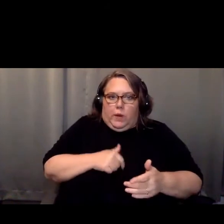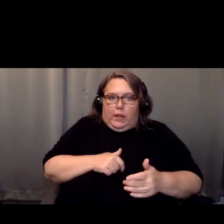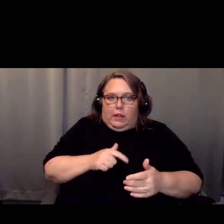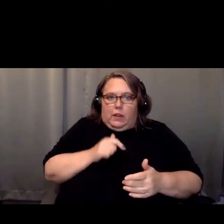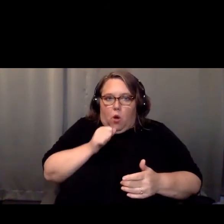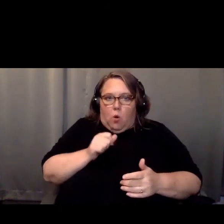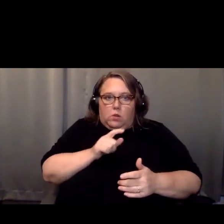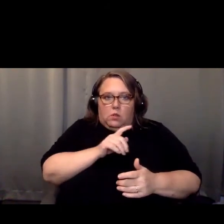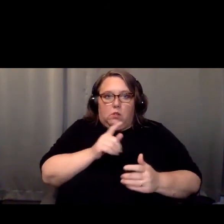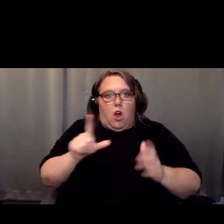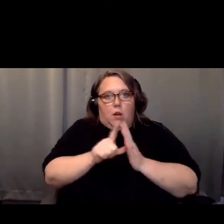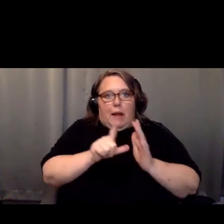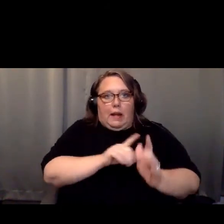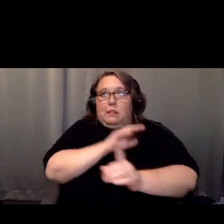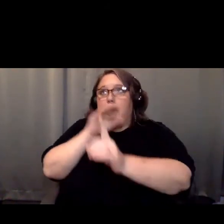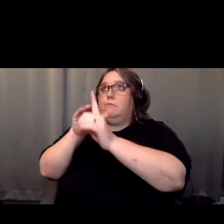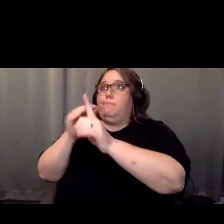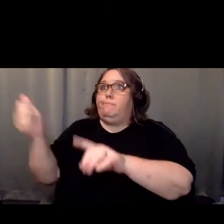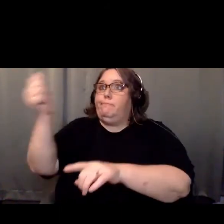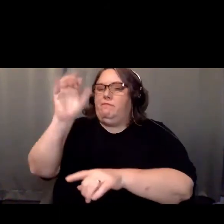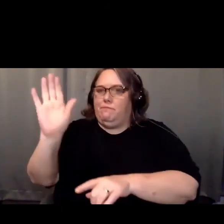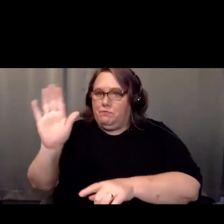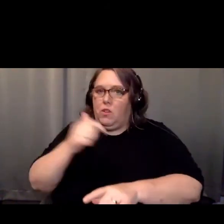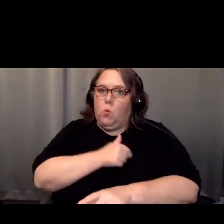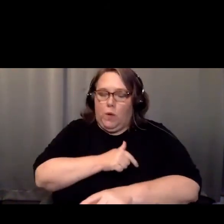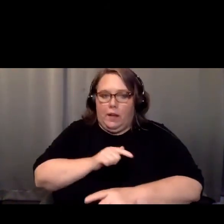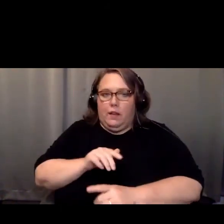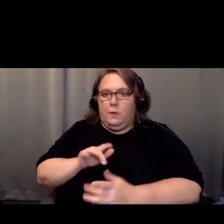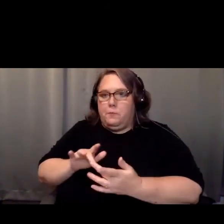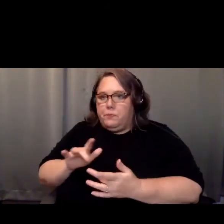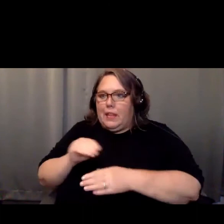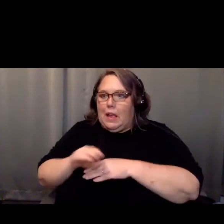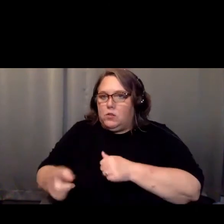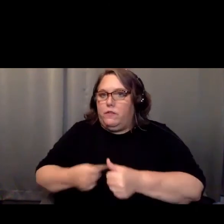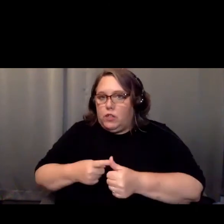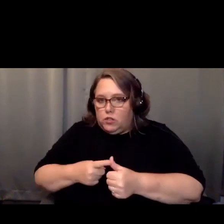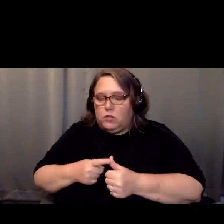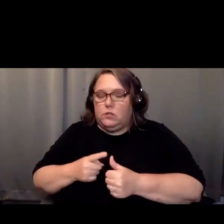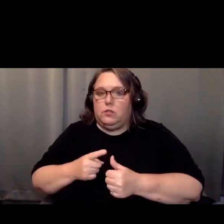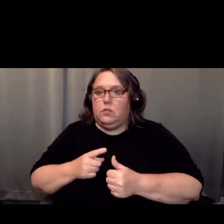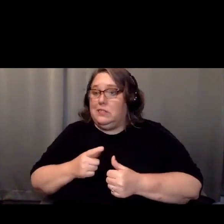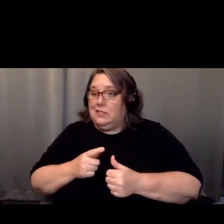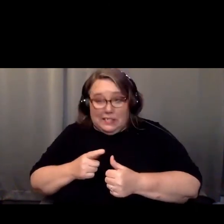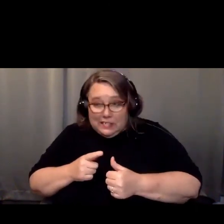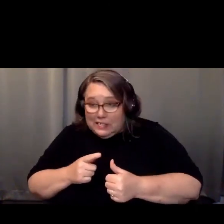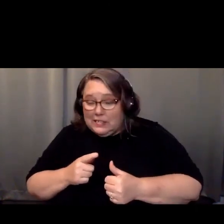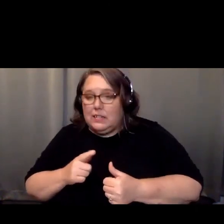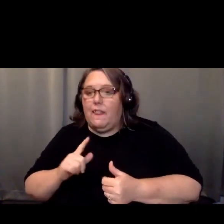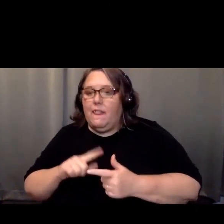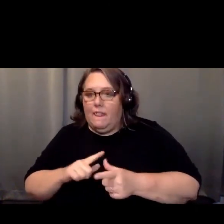meaning that we could get in contact with the vocational rehabilitation supervisor and the individual above the supervisor,